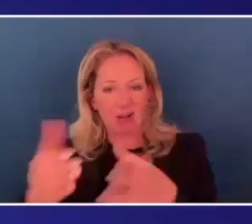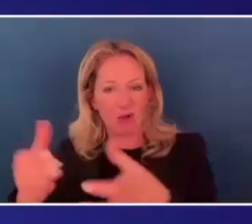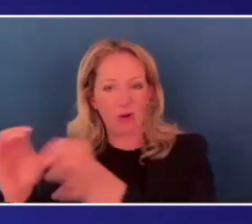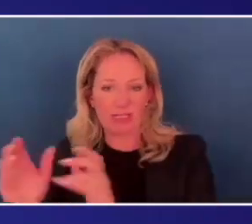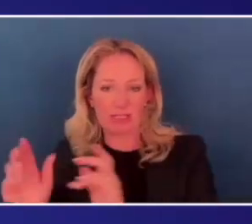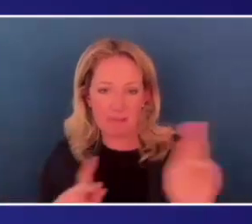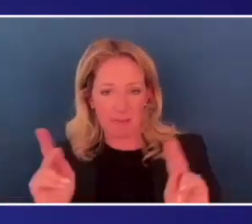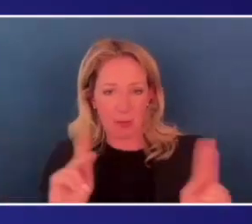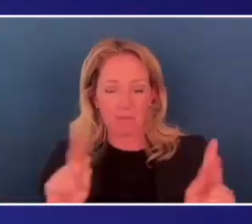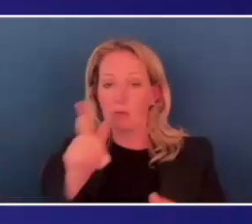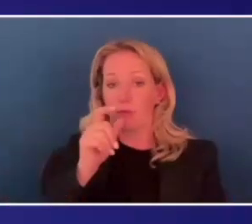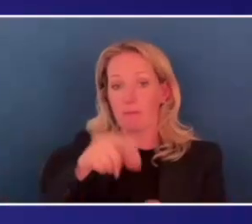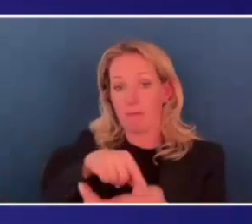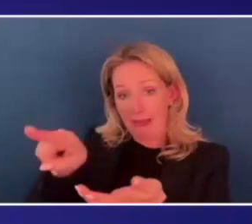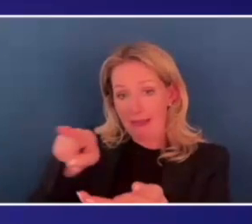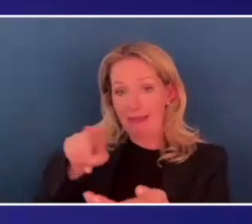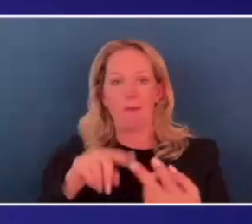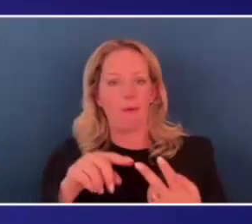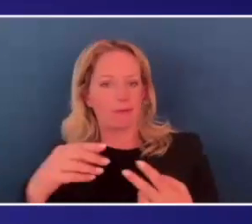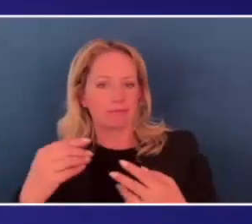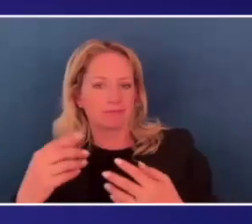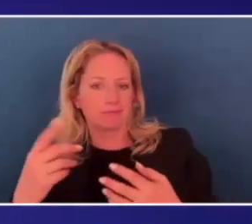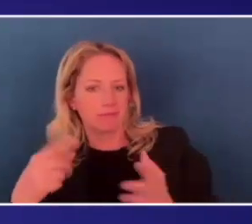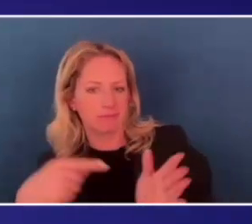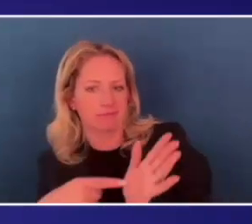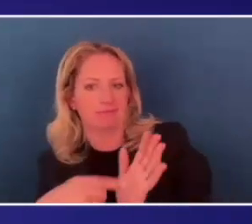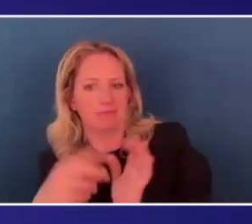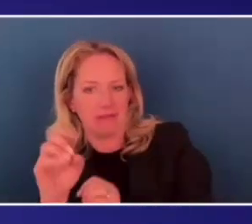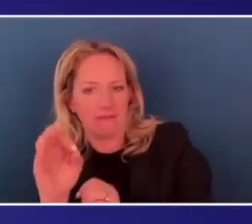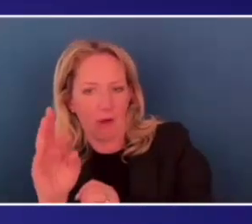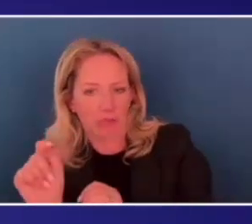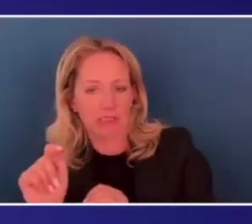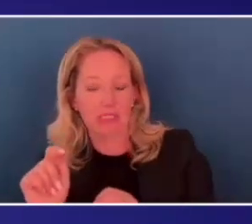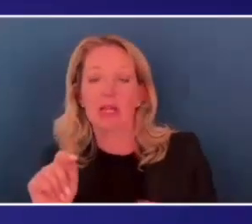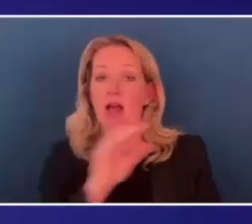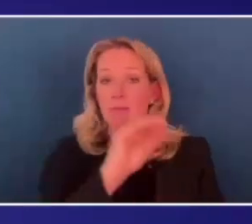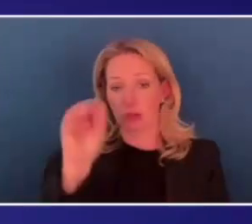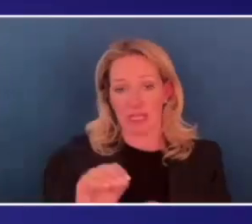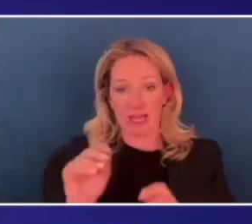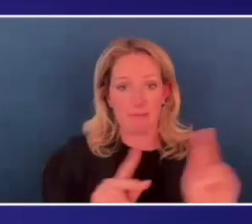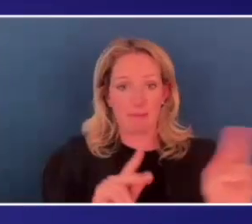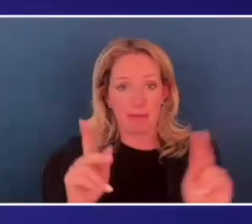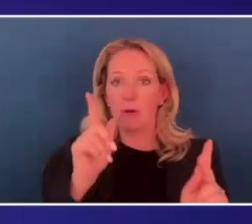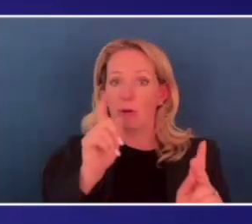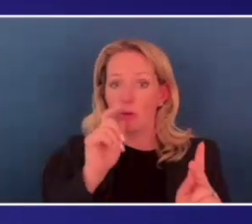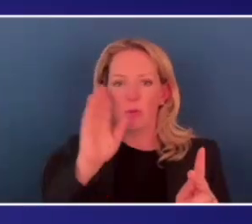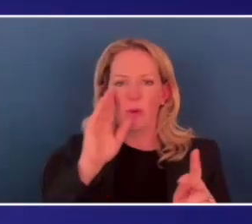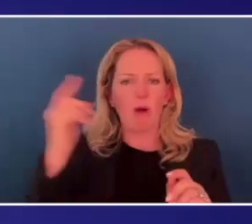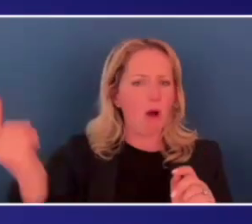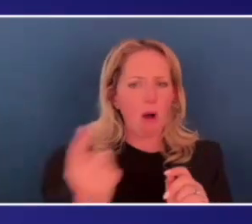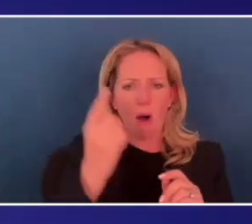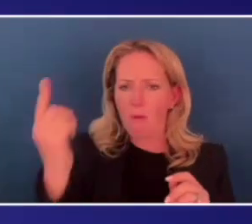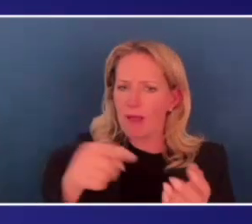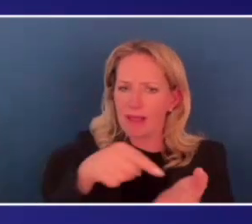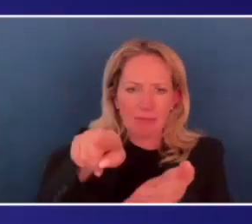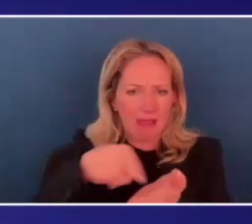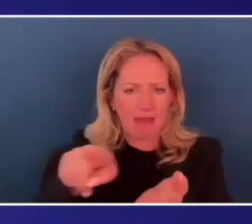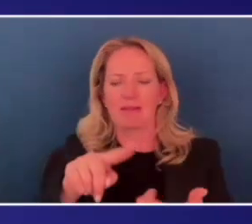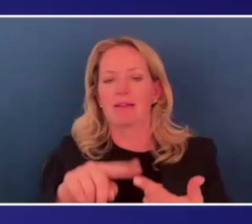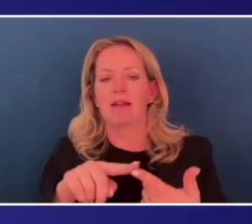There's a percentage that will always pay. There's a percentage that will never pay. And then there's a big bucket in between.